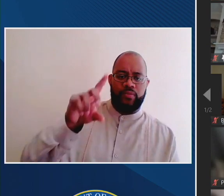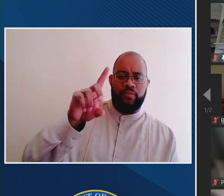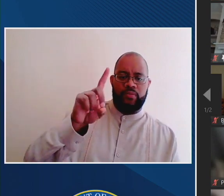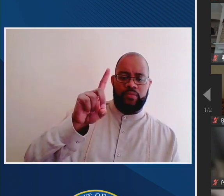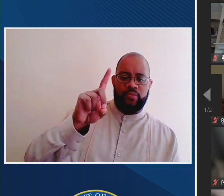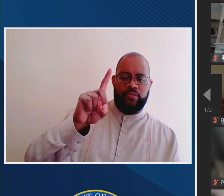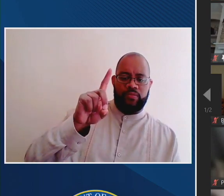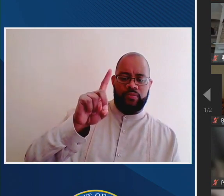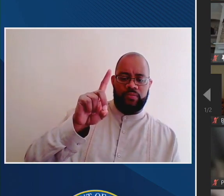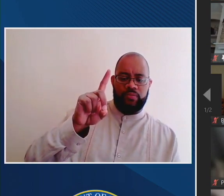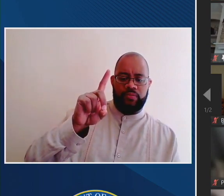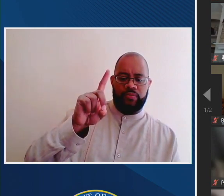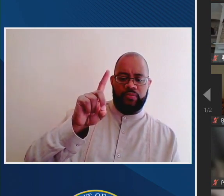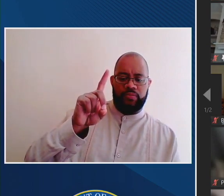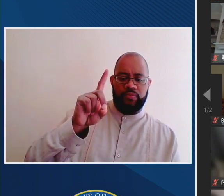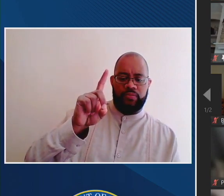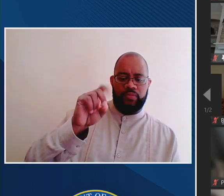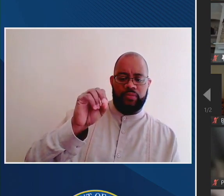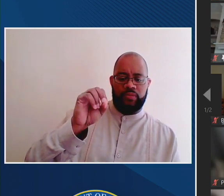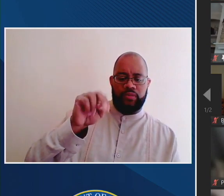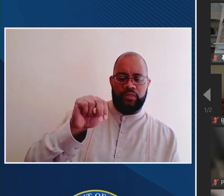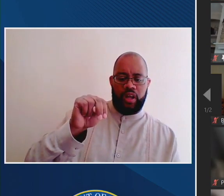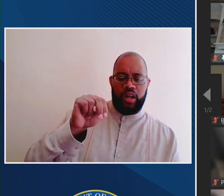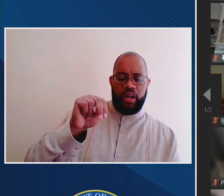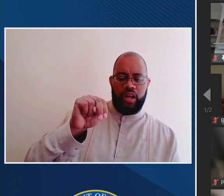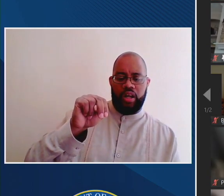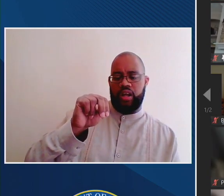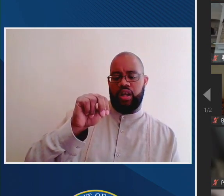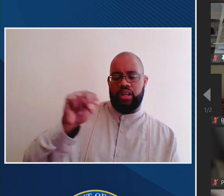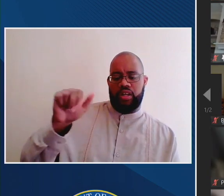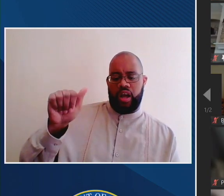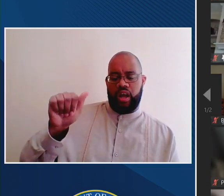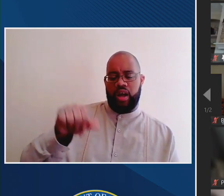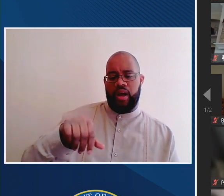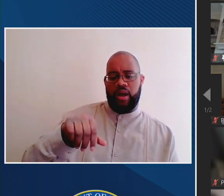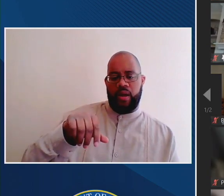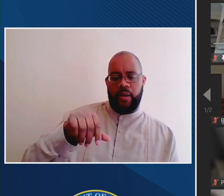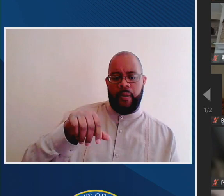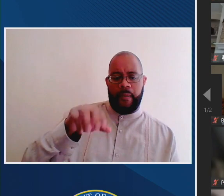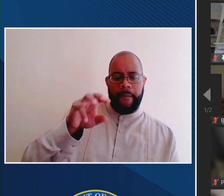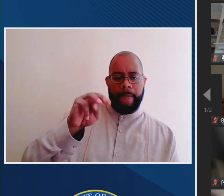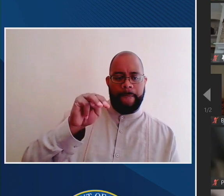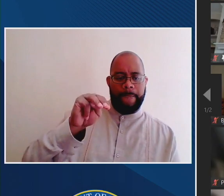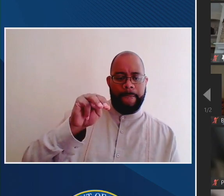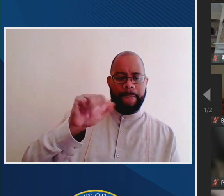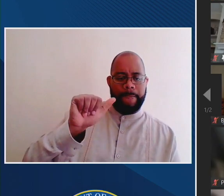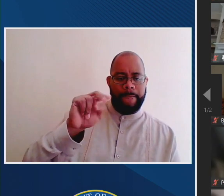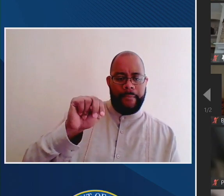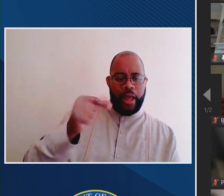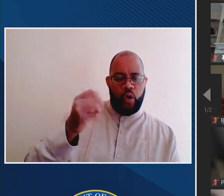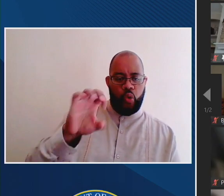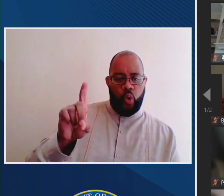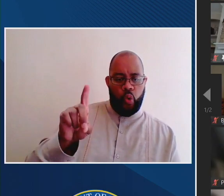discussions. Welcome, Donna. Welcome, everyone.